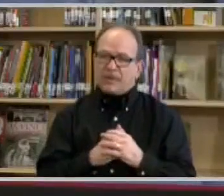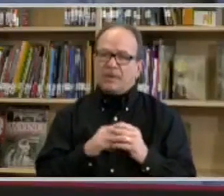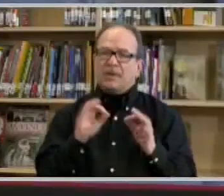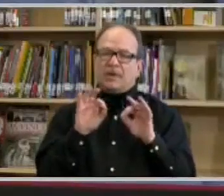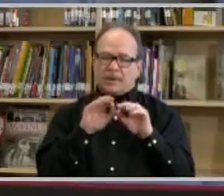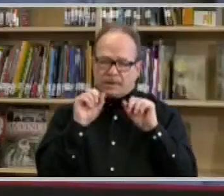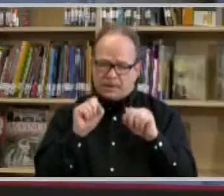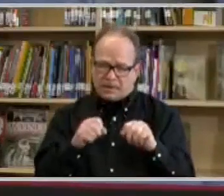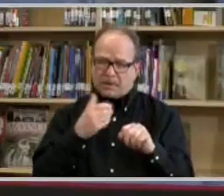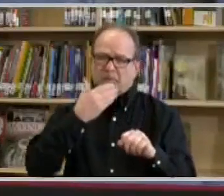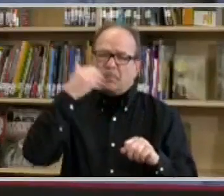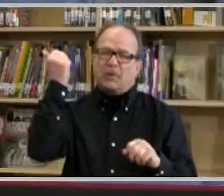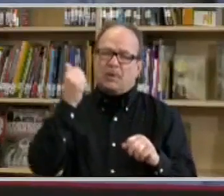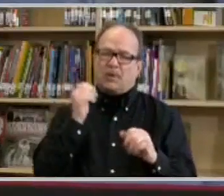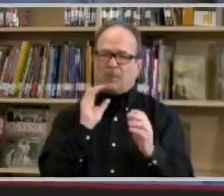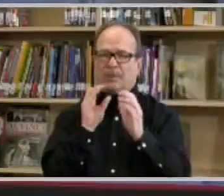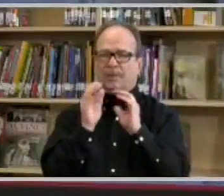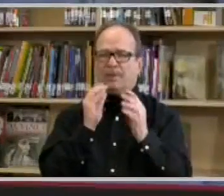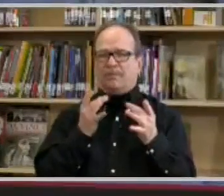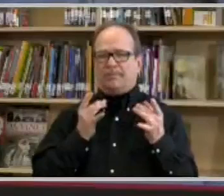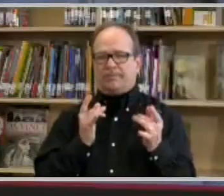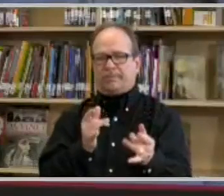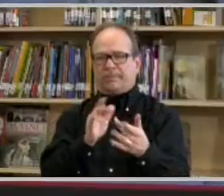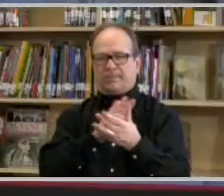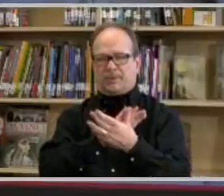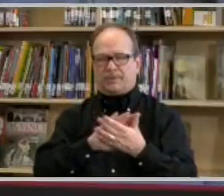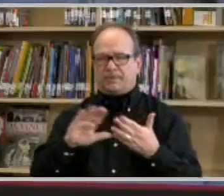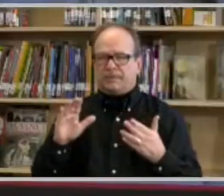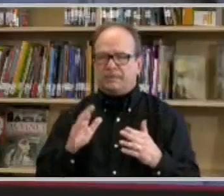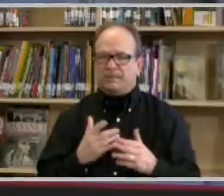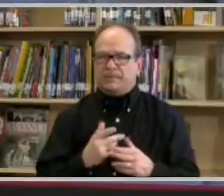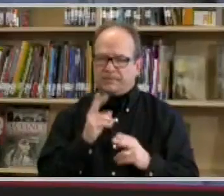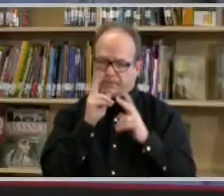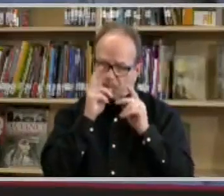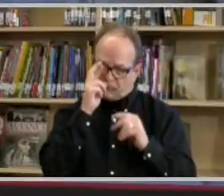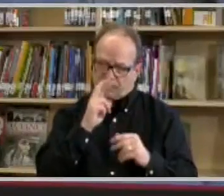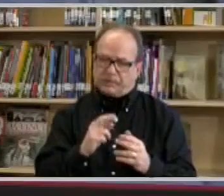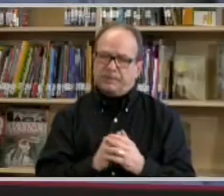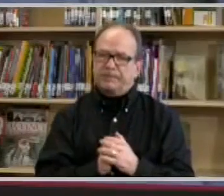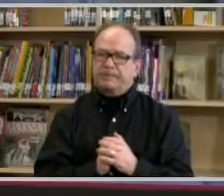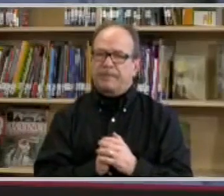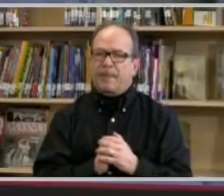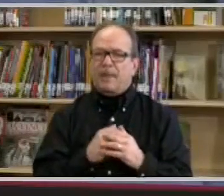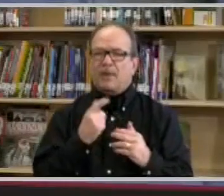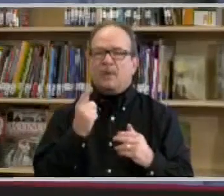CAN GET THINGS TO GO KIND OF SMOOTHER IN THE COMMUNITIES. OKAY.